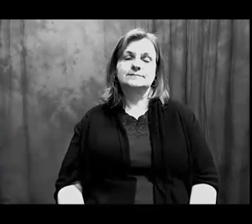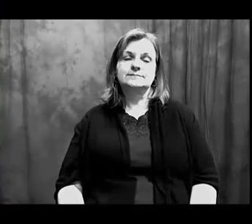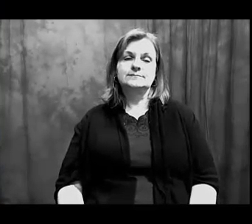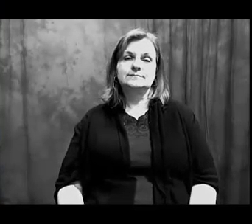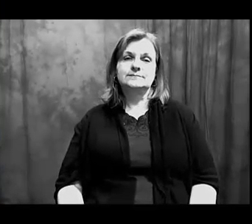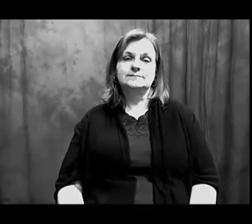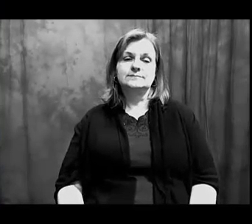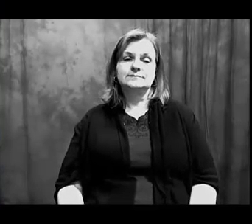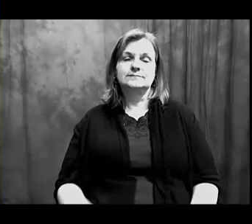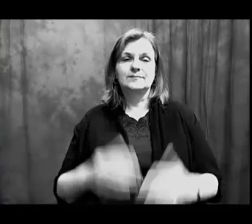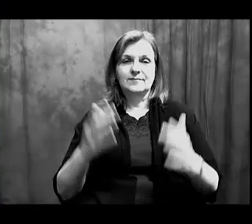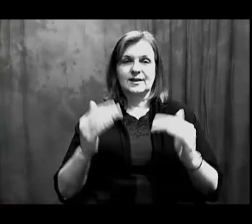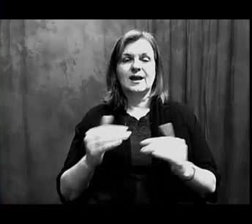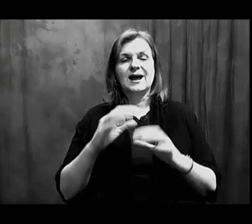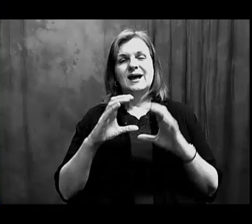the cellular slime mold is actually